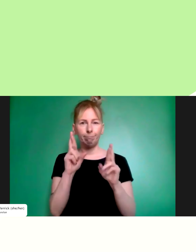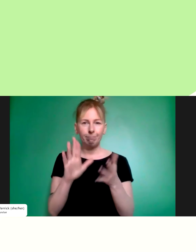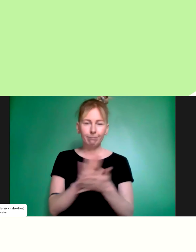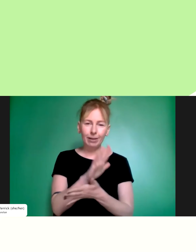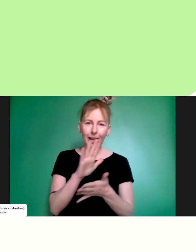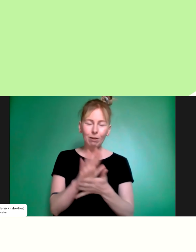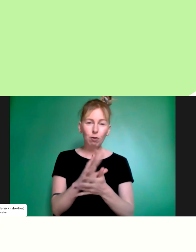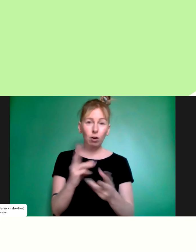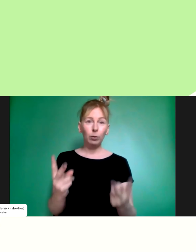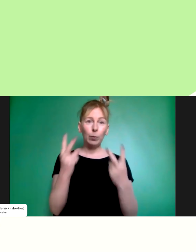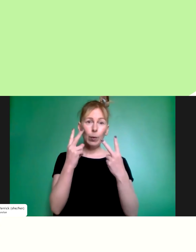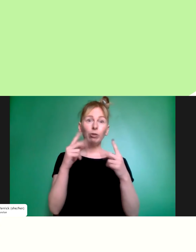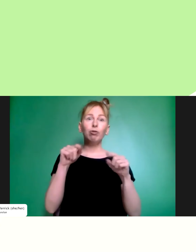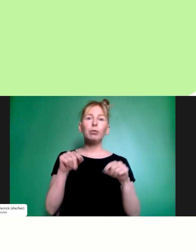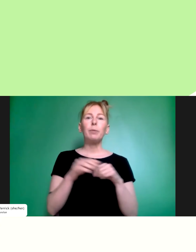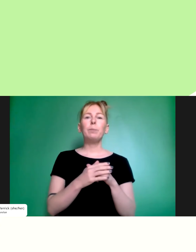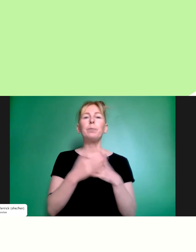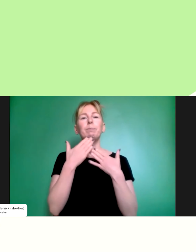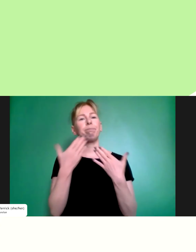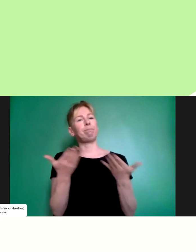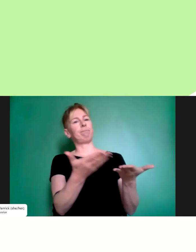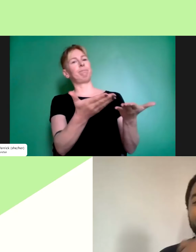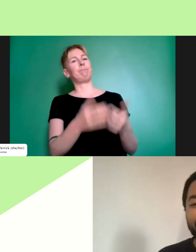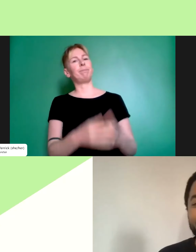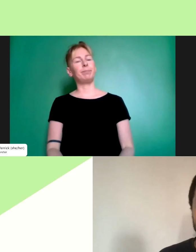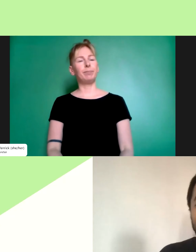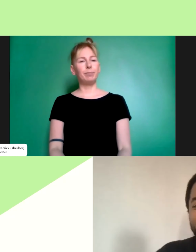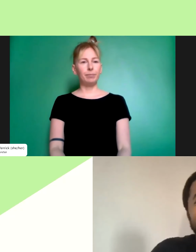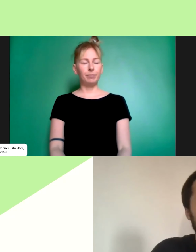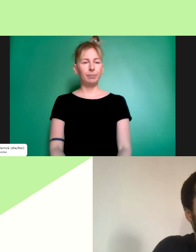And please over to your Morgan. Thank you. >> MORGAN: Hi, yeah, thanks, Elisabeth,